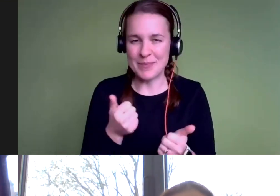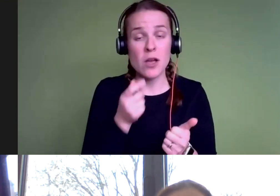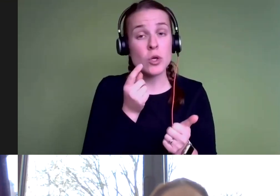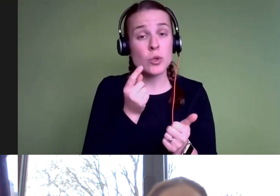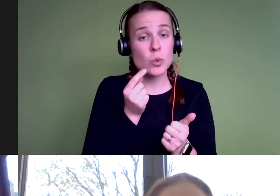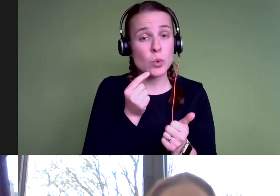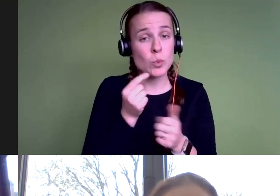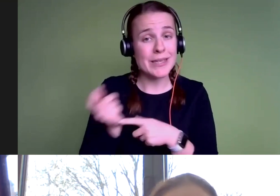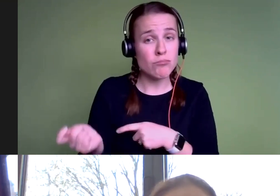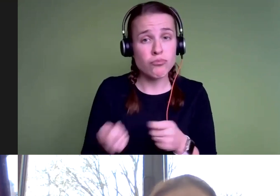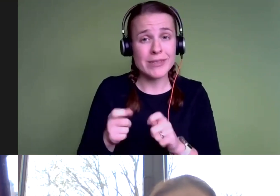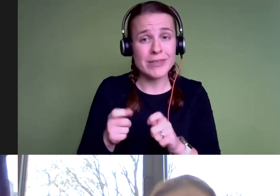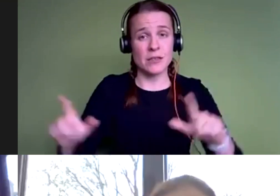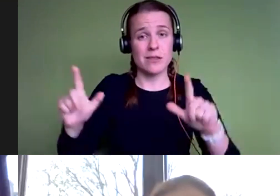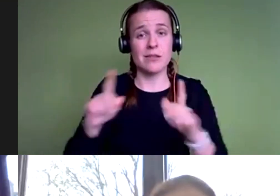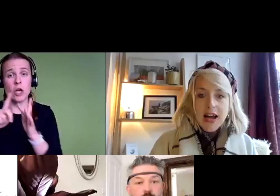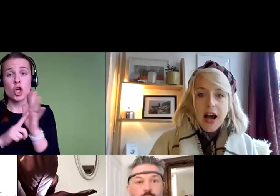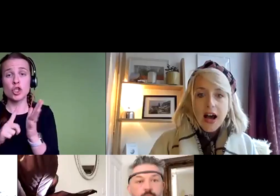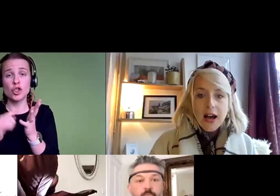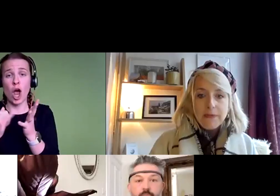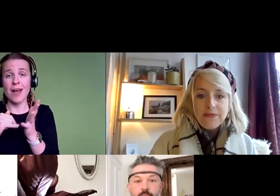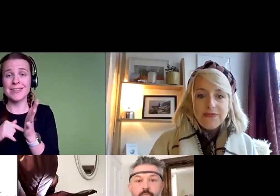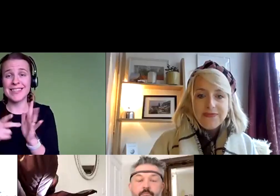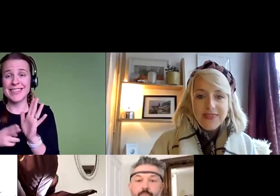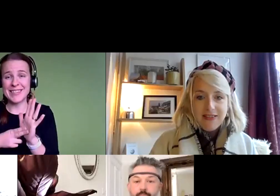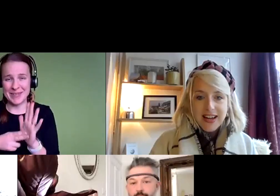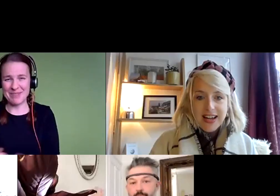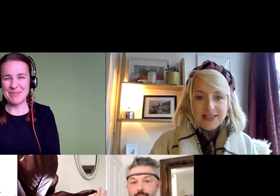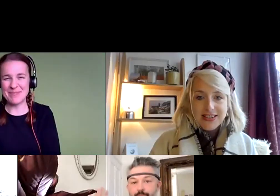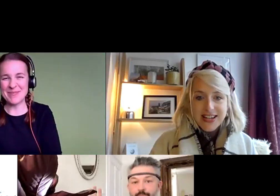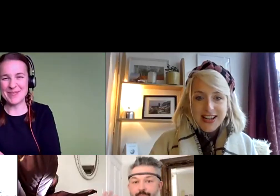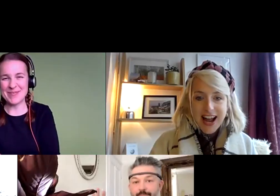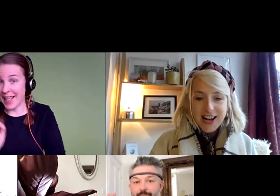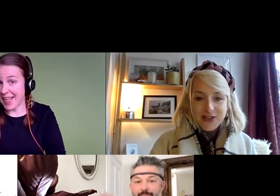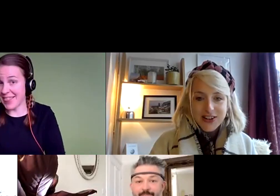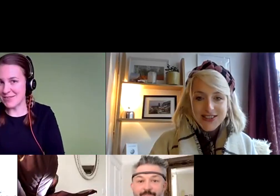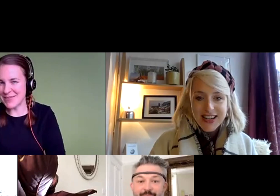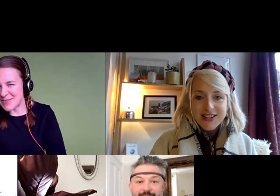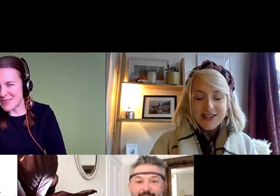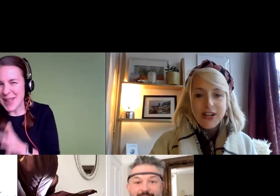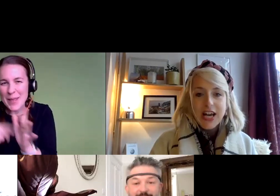your aims and ambitions for the program. That was brilliant, thank you so much! I am right on